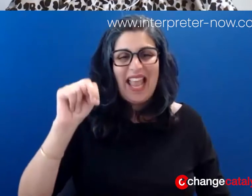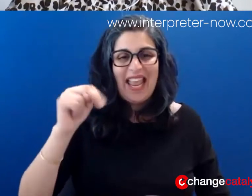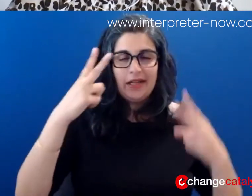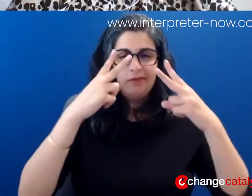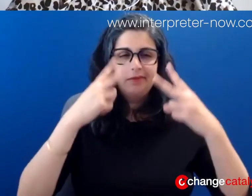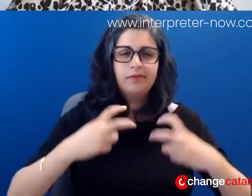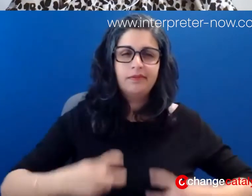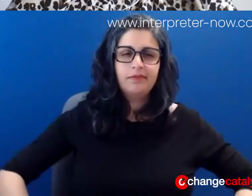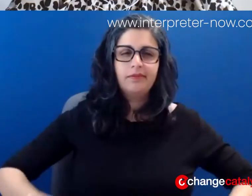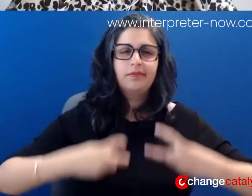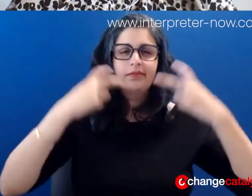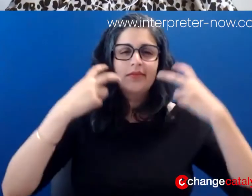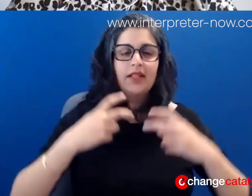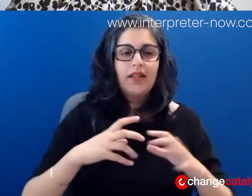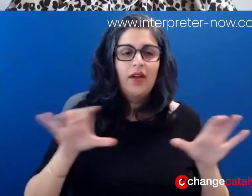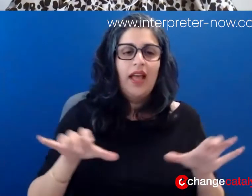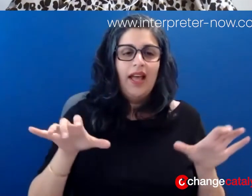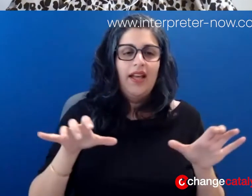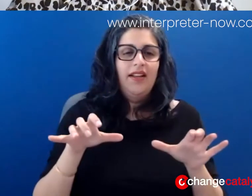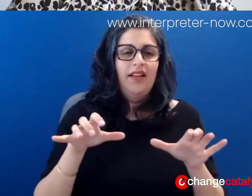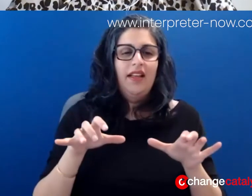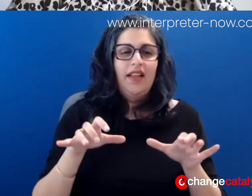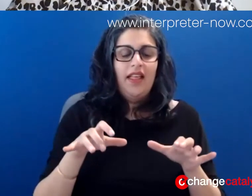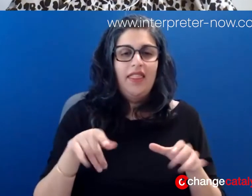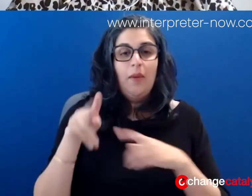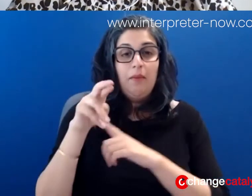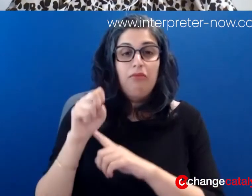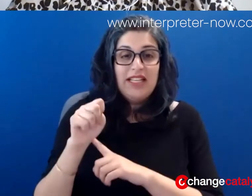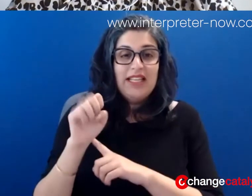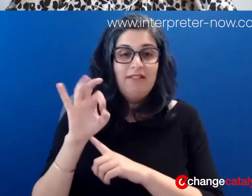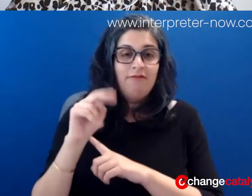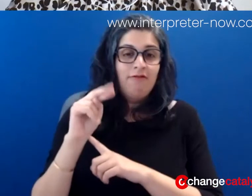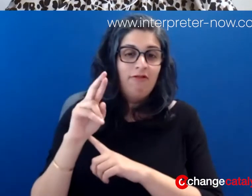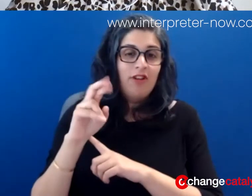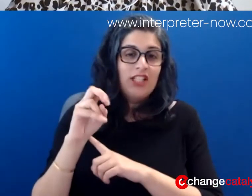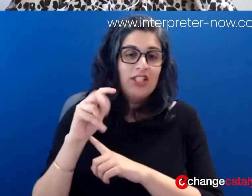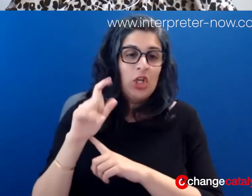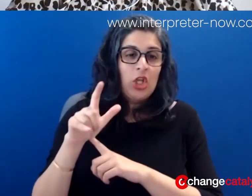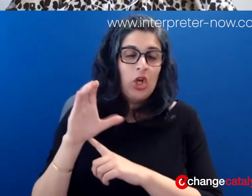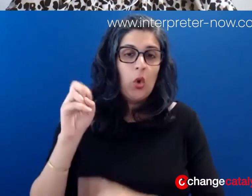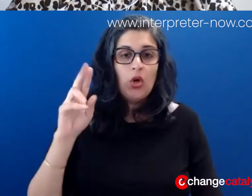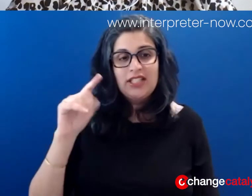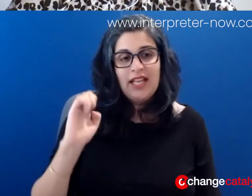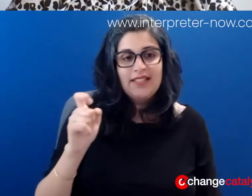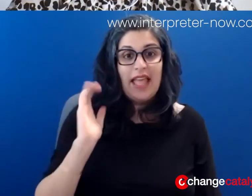All of these activate this prefrontal cortex, and doing that interrupts this sympathetic overload.